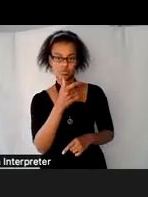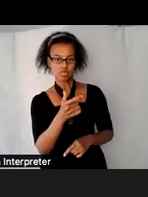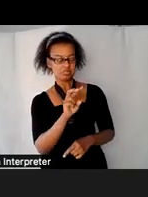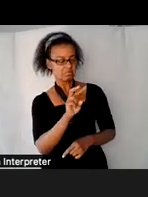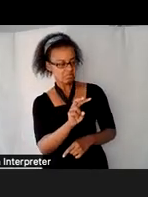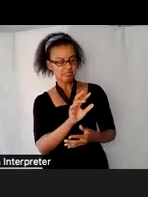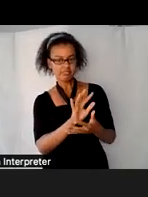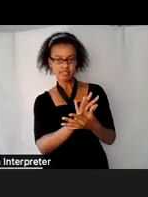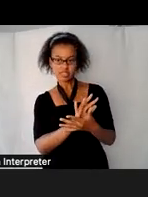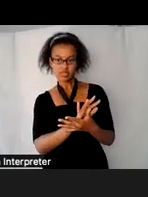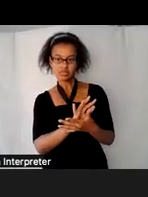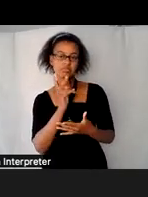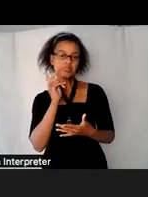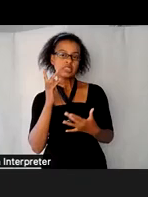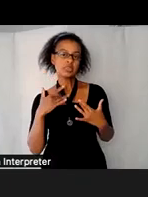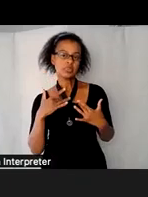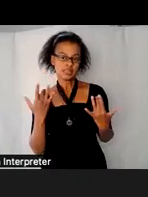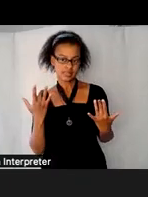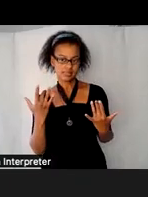on at the farm as well.